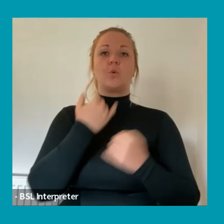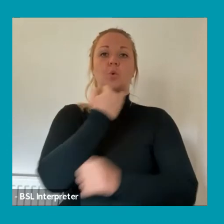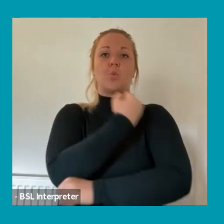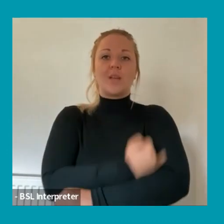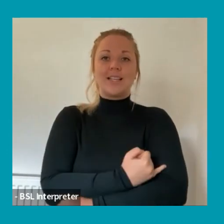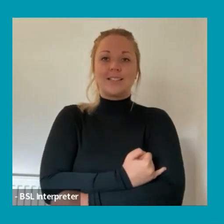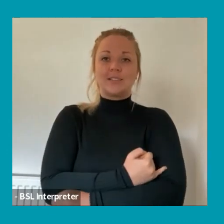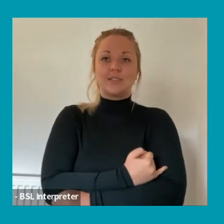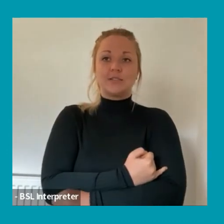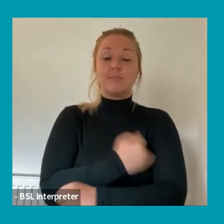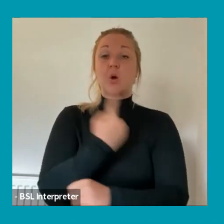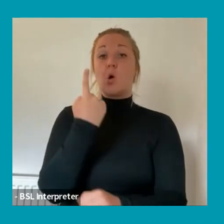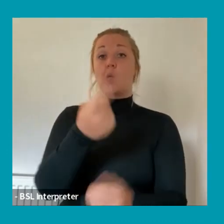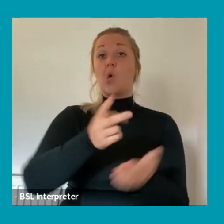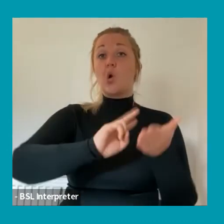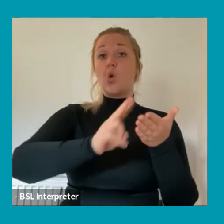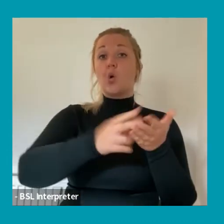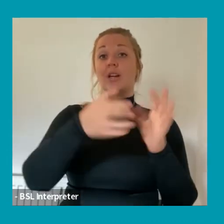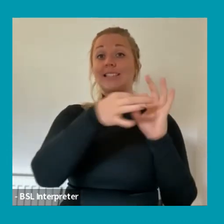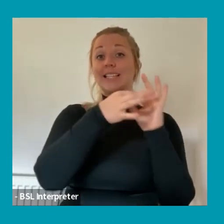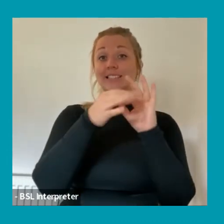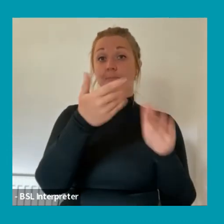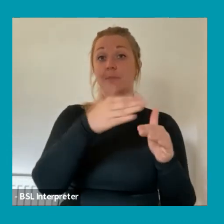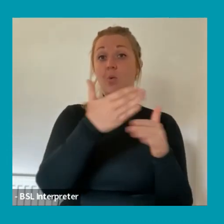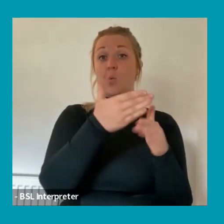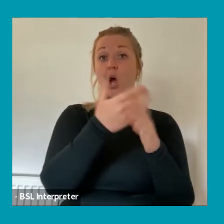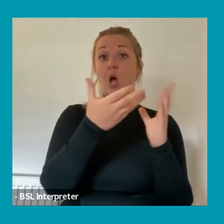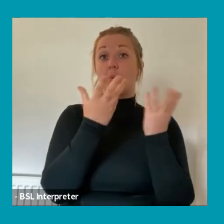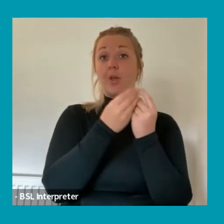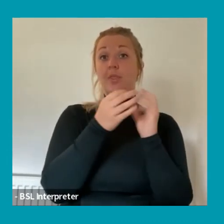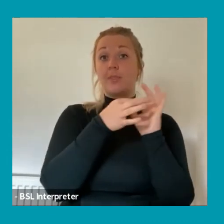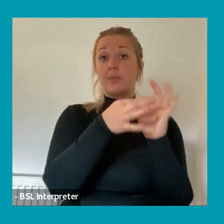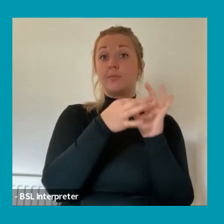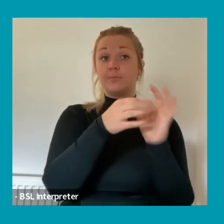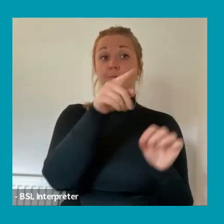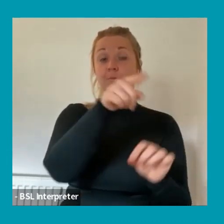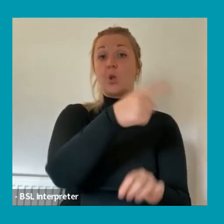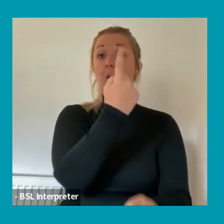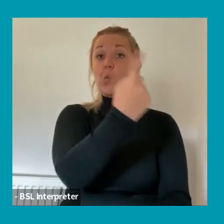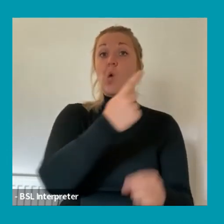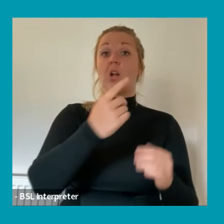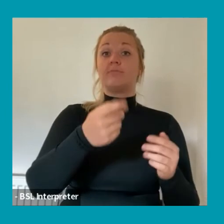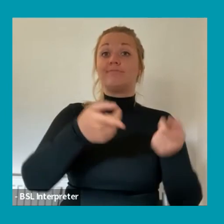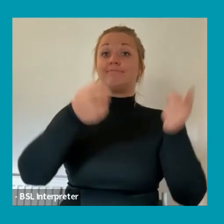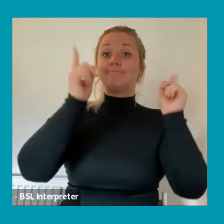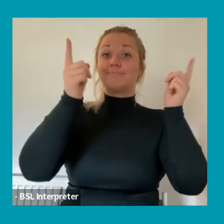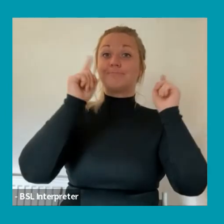one of the senior partners decided to be open about his own mental health